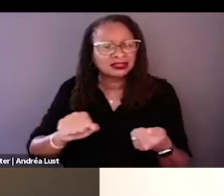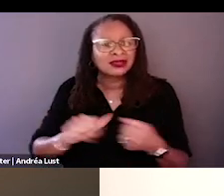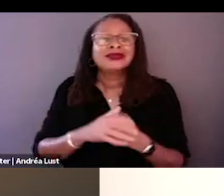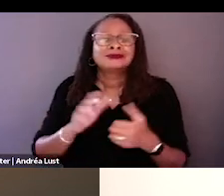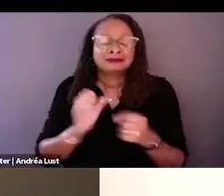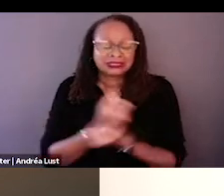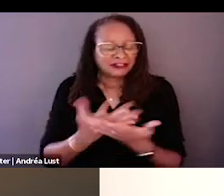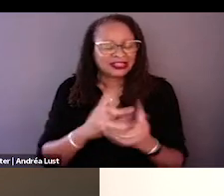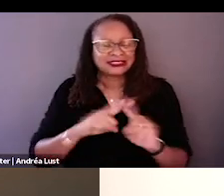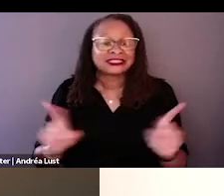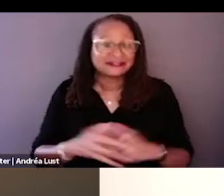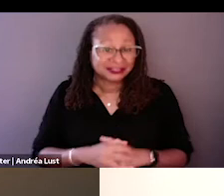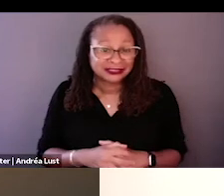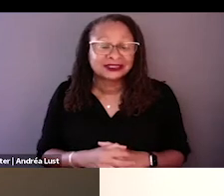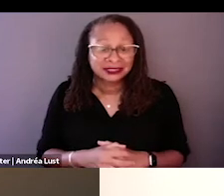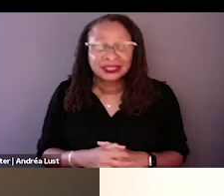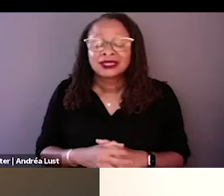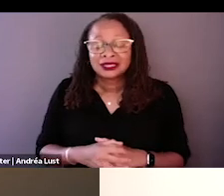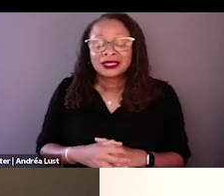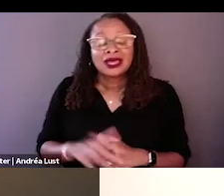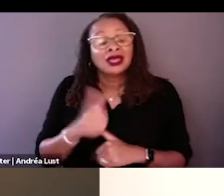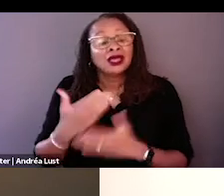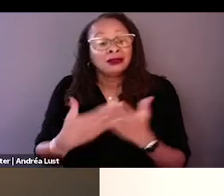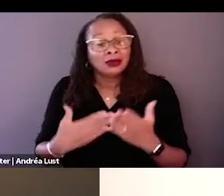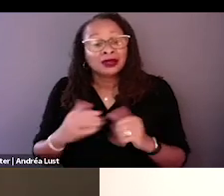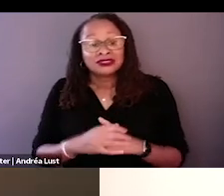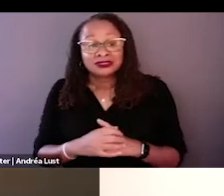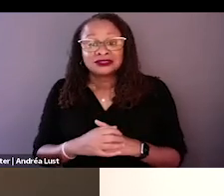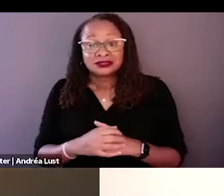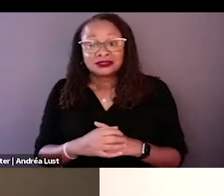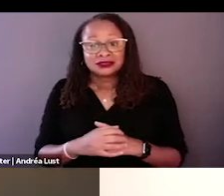It becomes very personal, which makes it extremely effective.